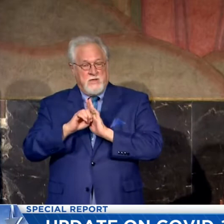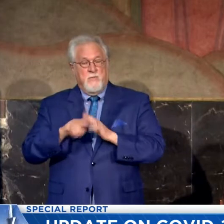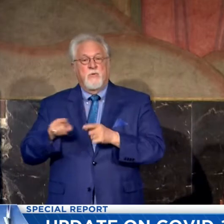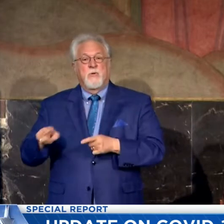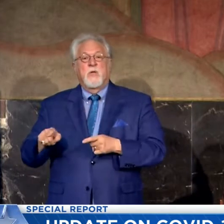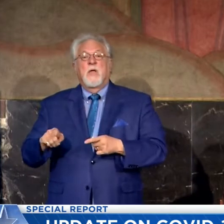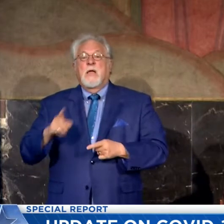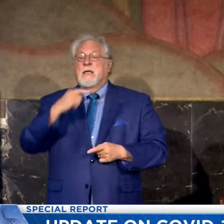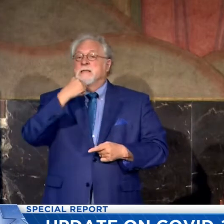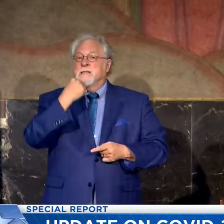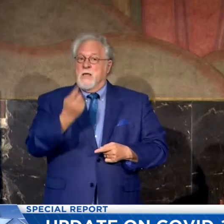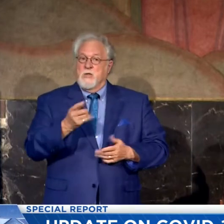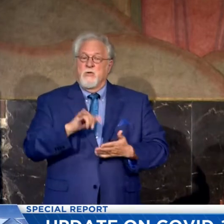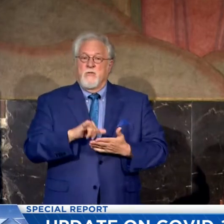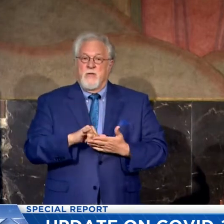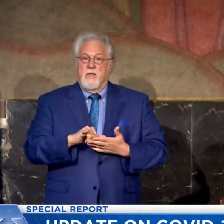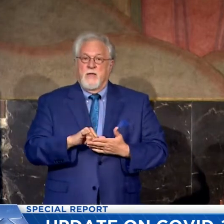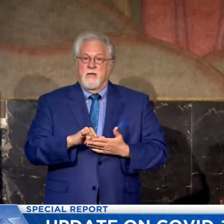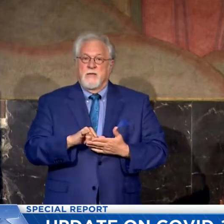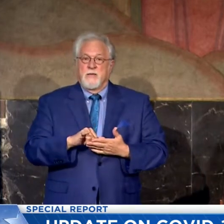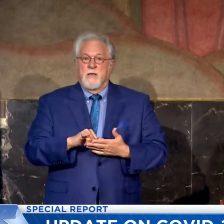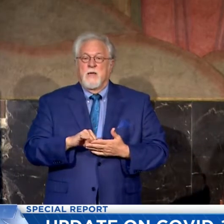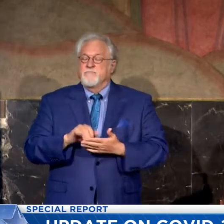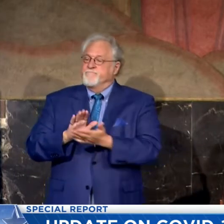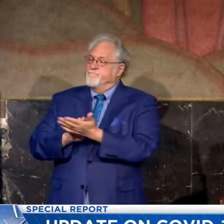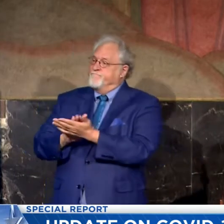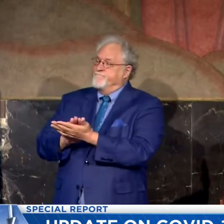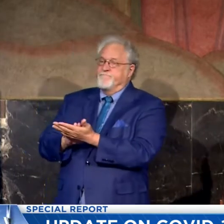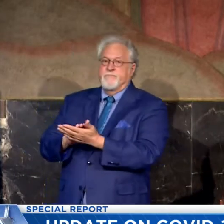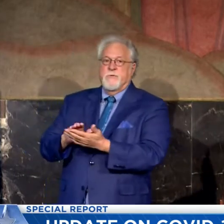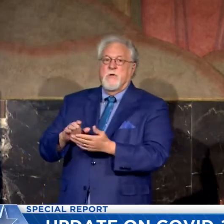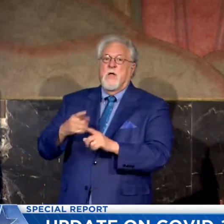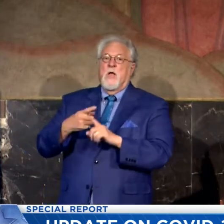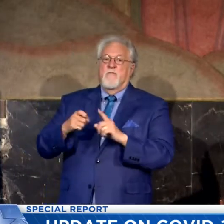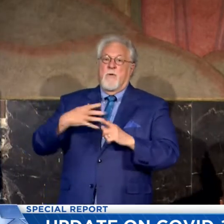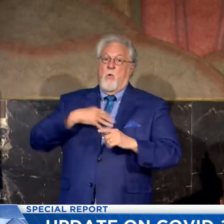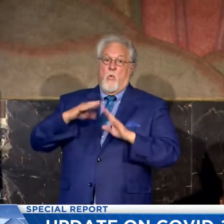LEVEL. THAT WILL BE THE CASEFOR ANYONE TRAVELING TO NEW ORLEANS , FOR EXAMPLE.